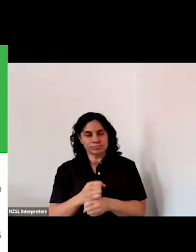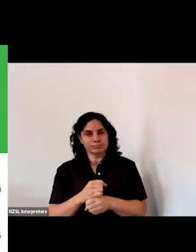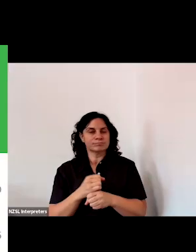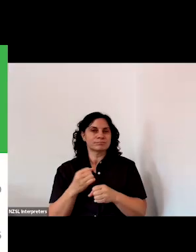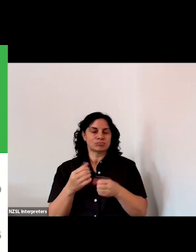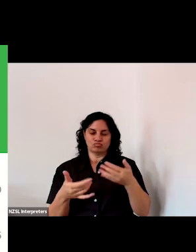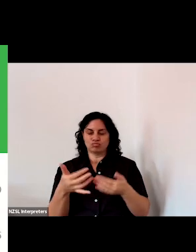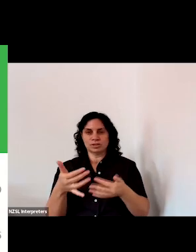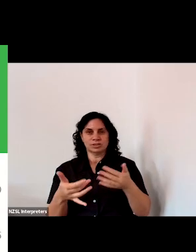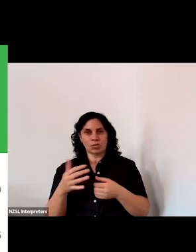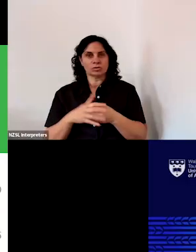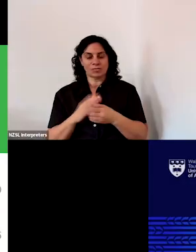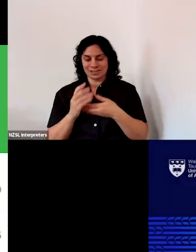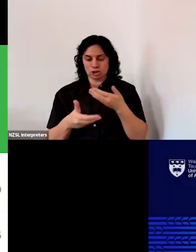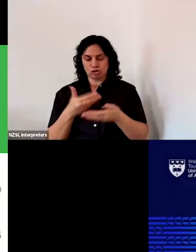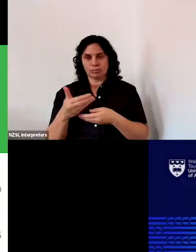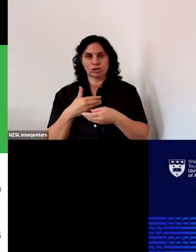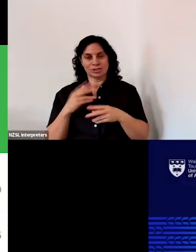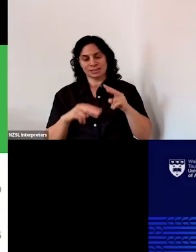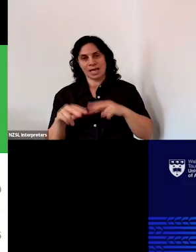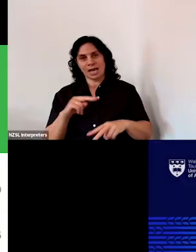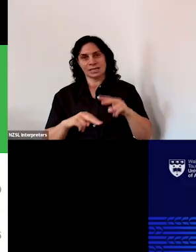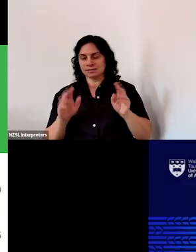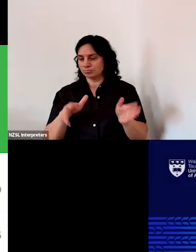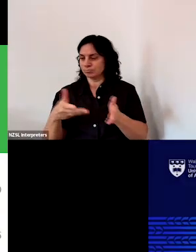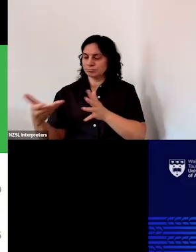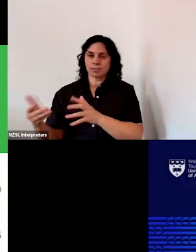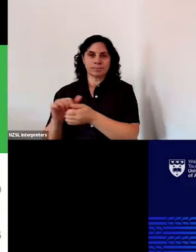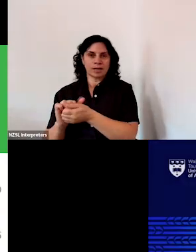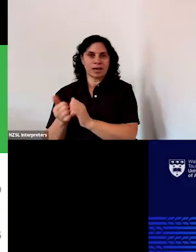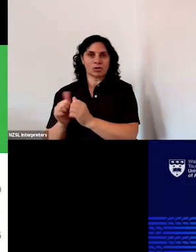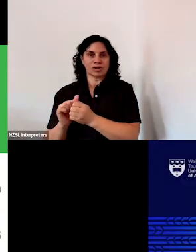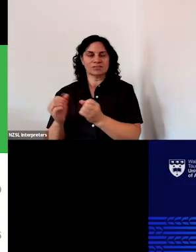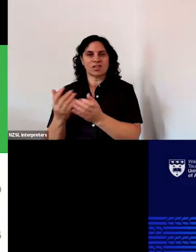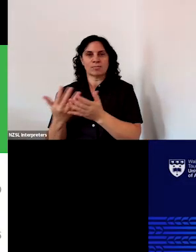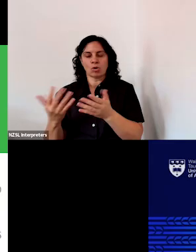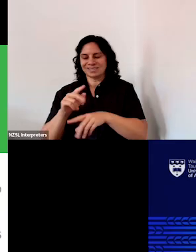And I'm now going to pass over to my colleague Ben to share the results of the multivariable analysis. Kia ora Ben.